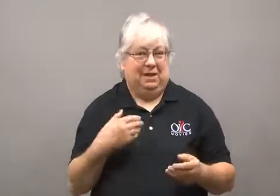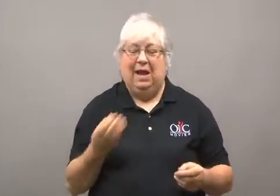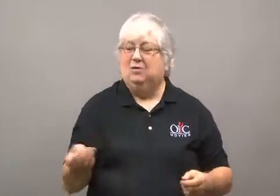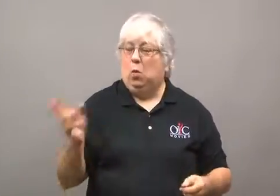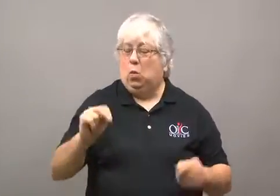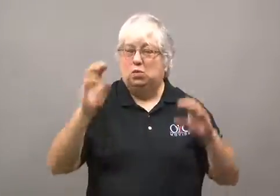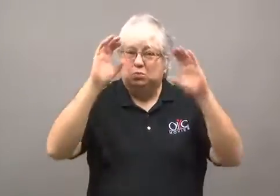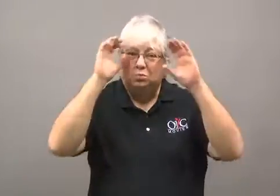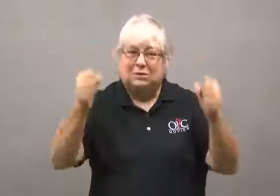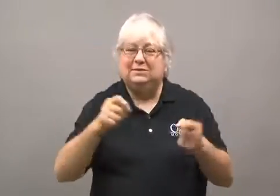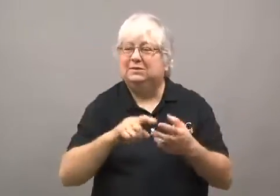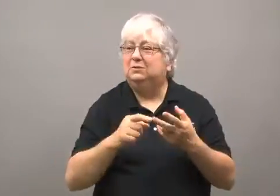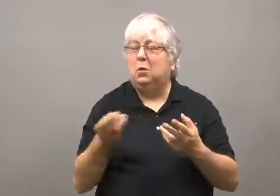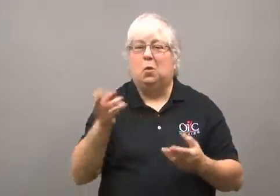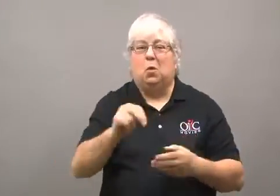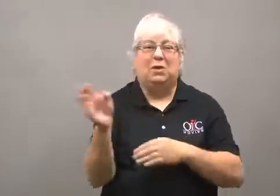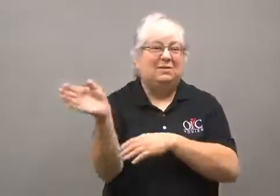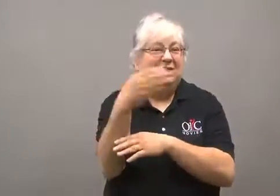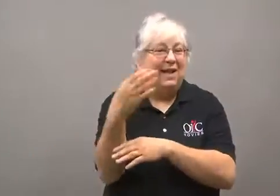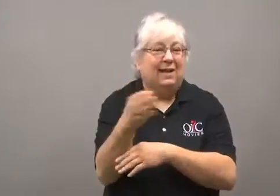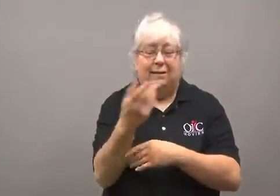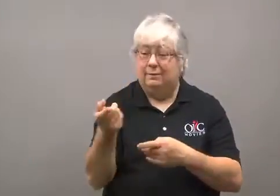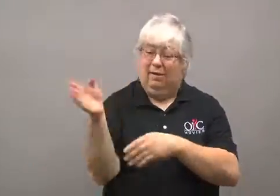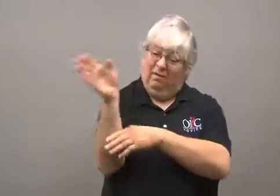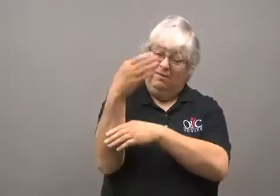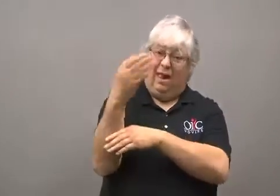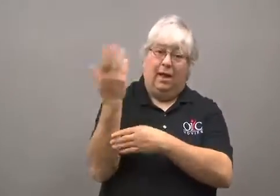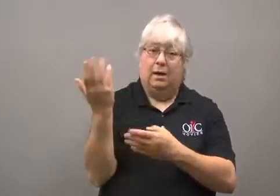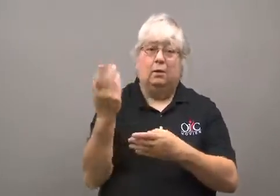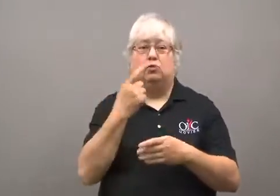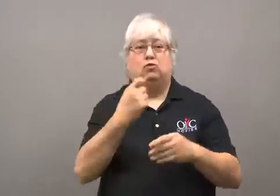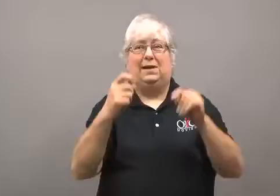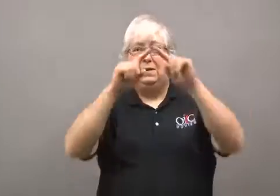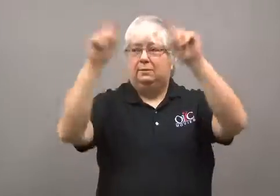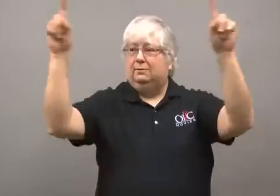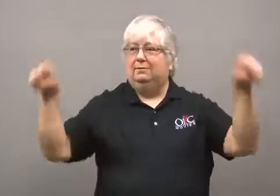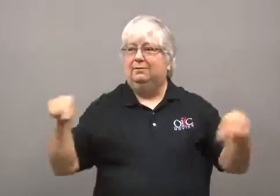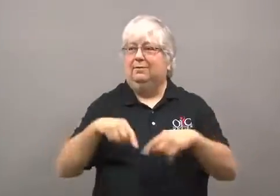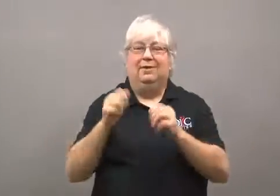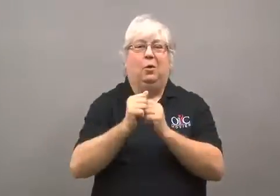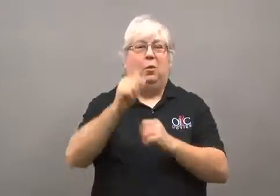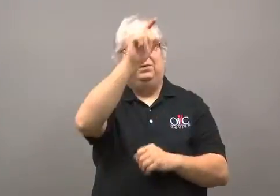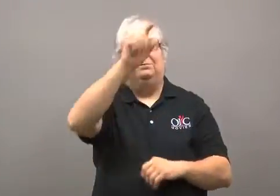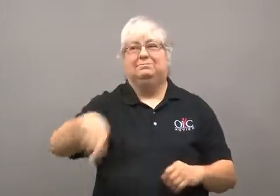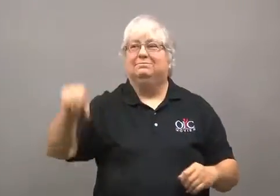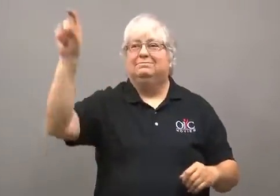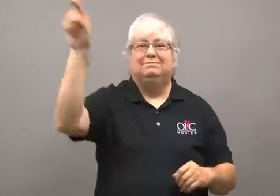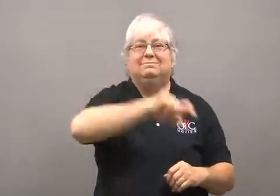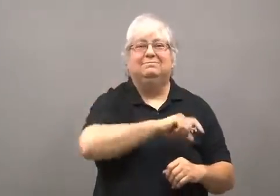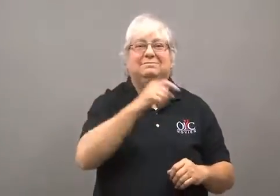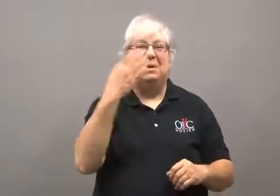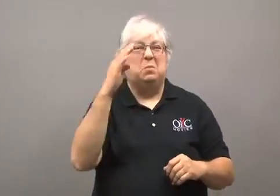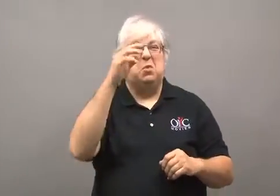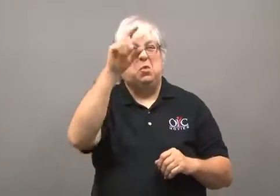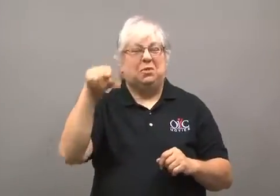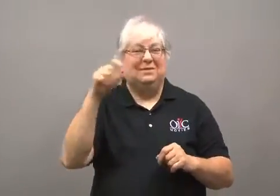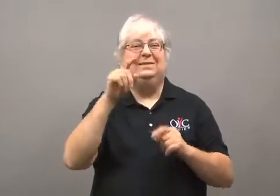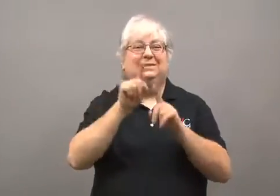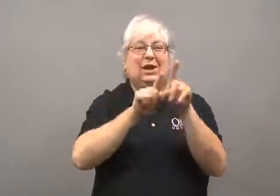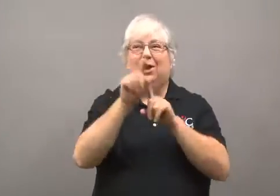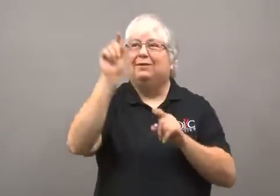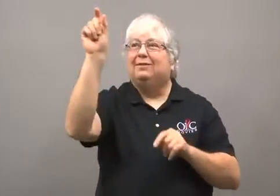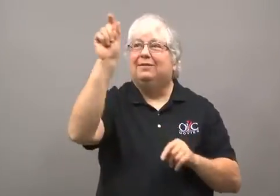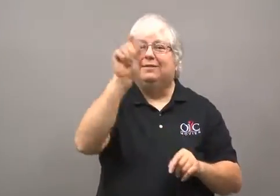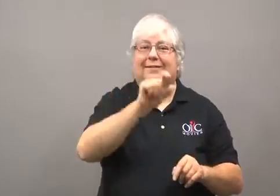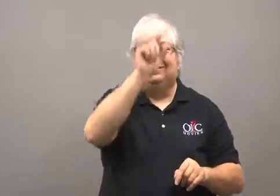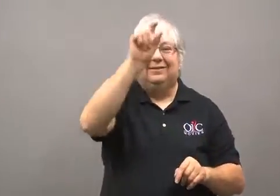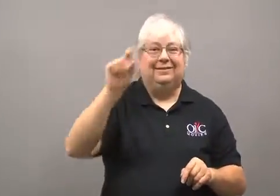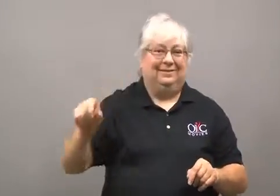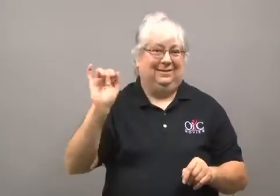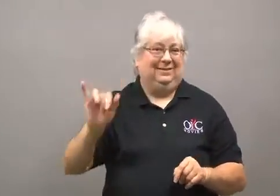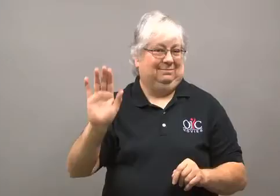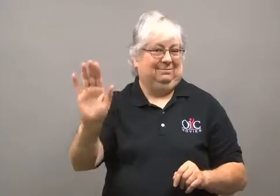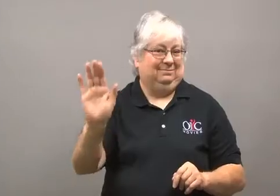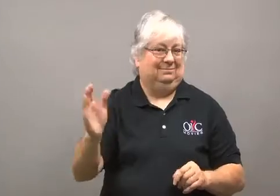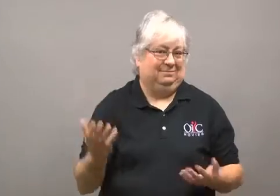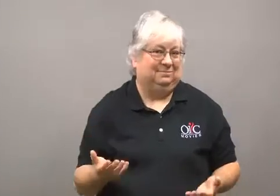It had its own president and a flag, red with blue crossbars and stars in the bars.